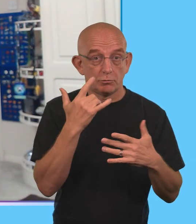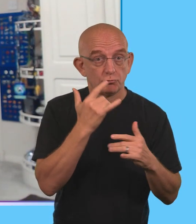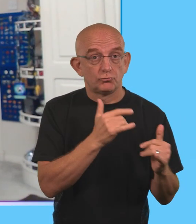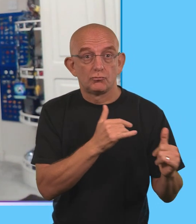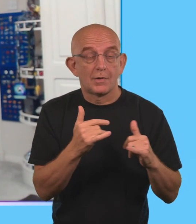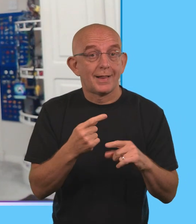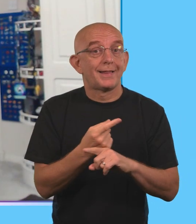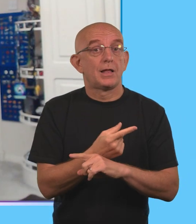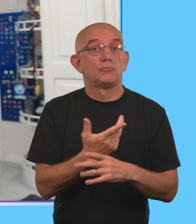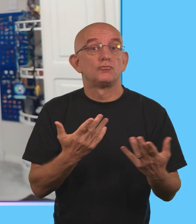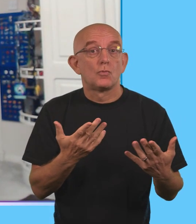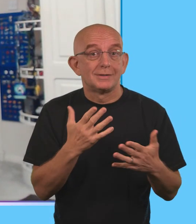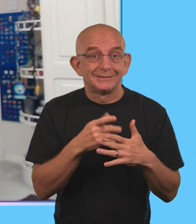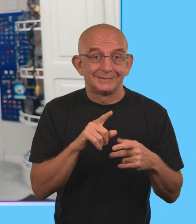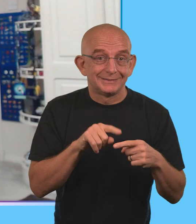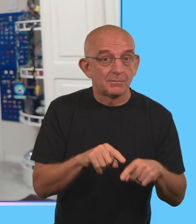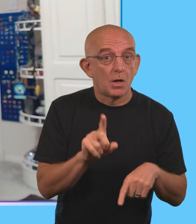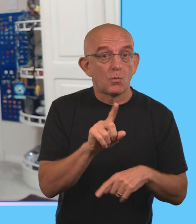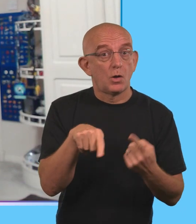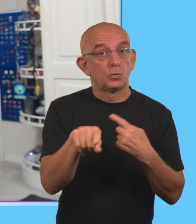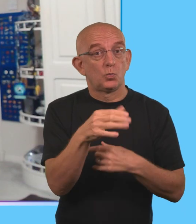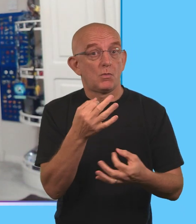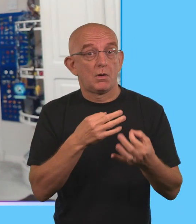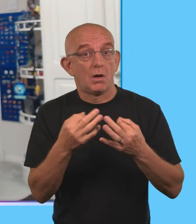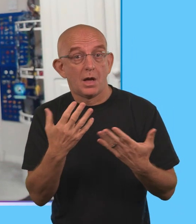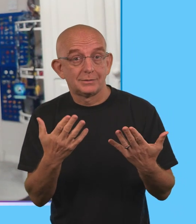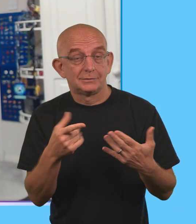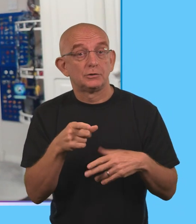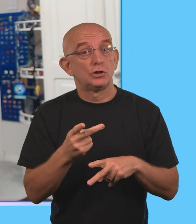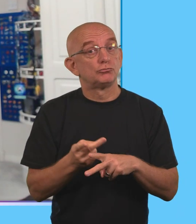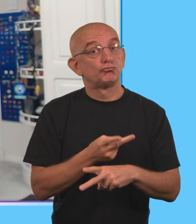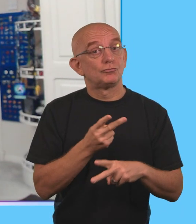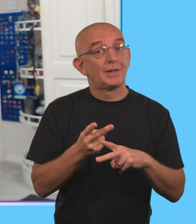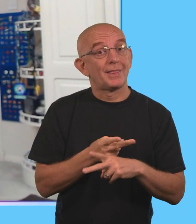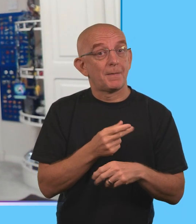and error depending on who you ask, and that is Rhythm Games.